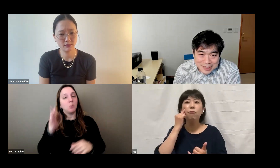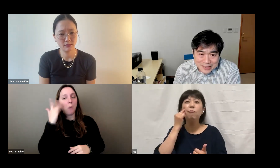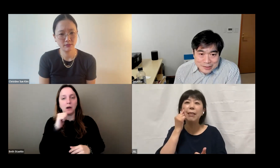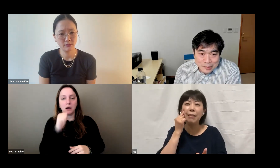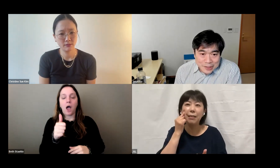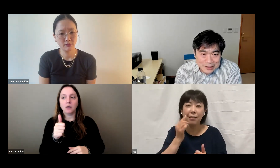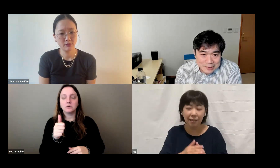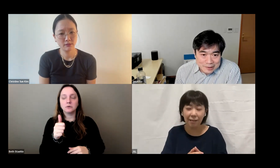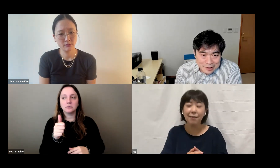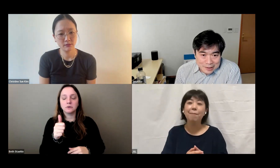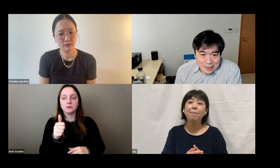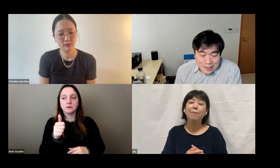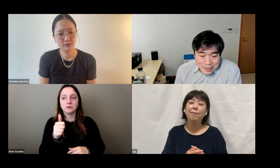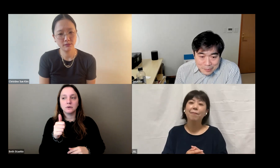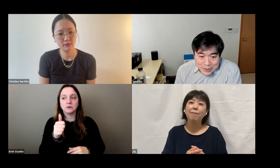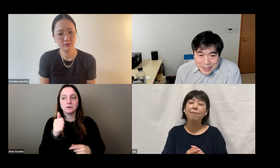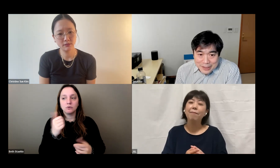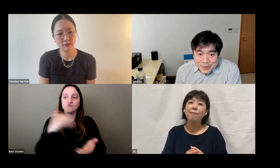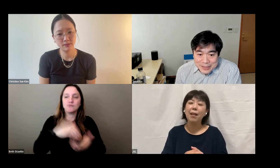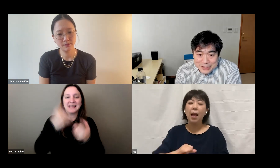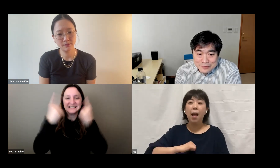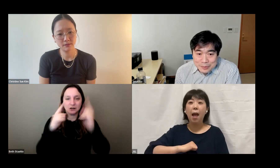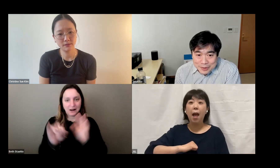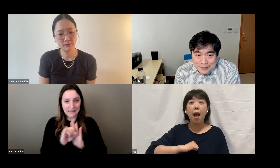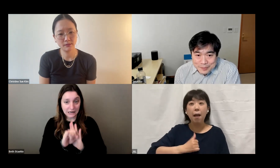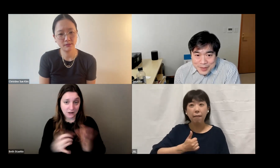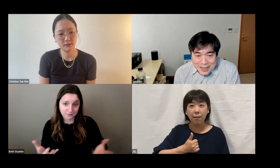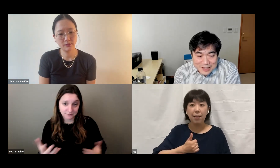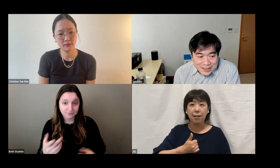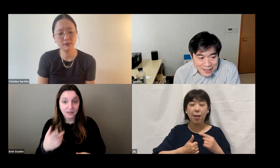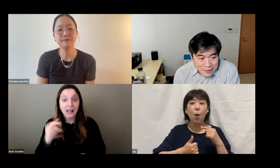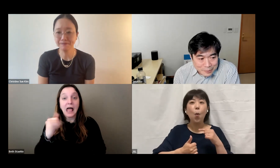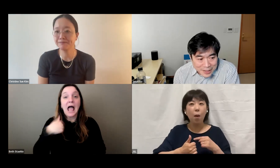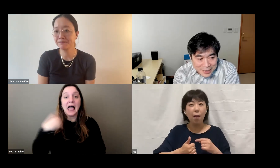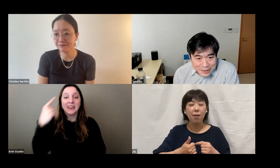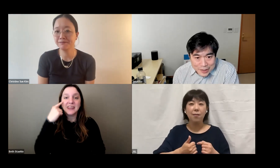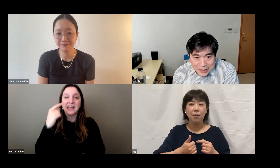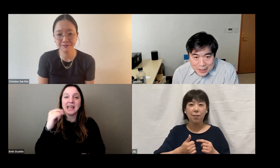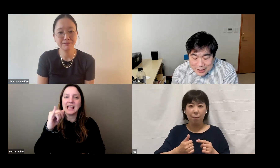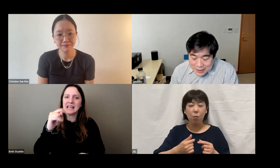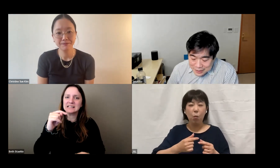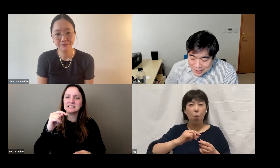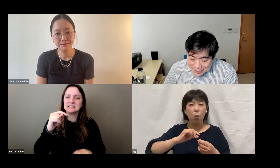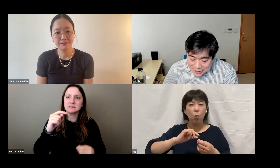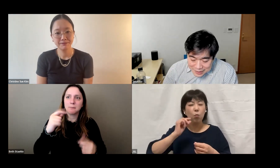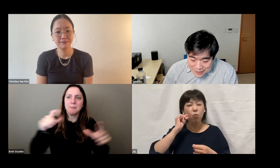I think it's quite complicated but achievable. And, you know, I think it's